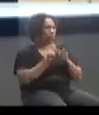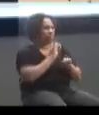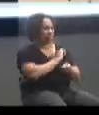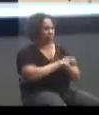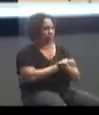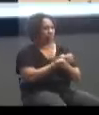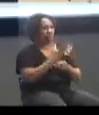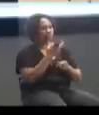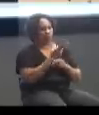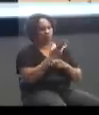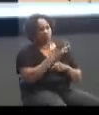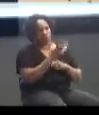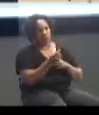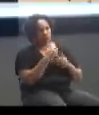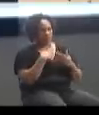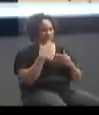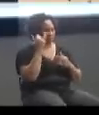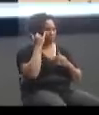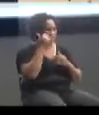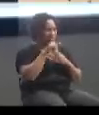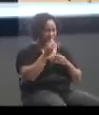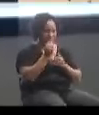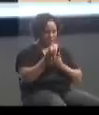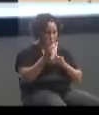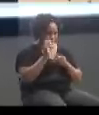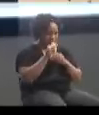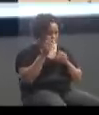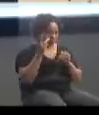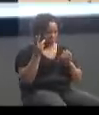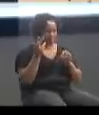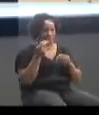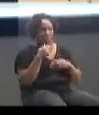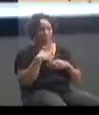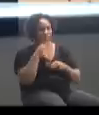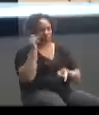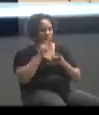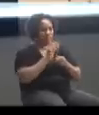IMAGINE A SOFTWARE PRODUCT THAT WILL CUT YOUR ENERGY CONSUMPTION